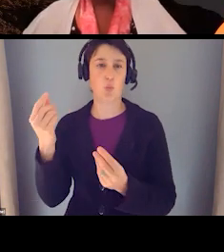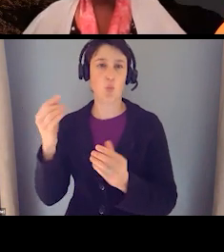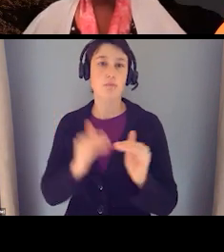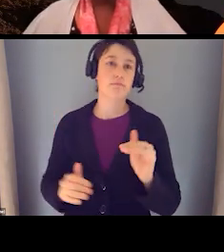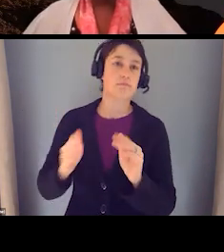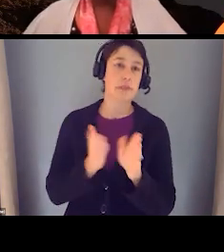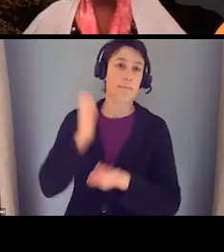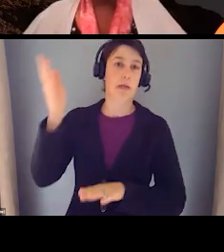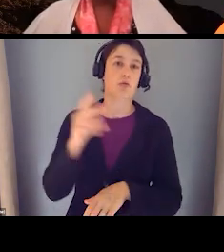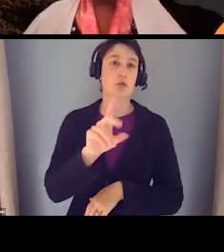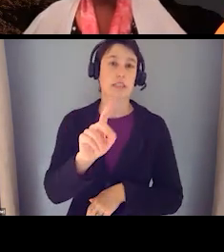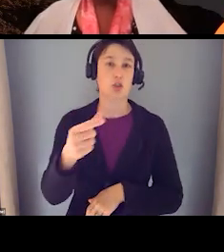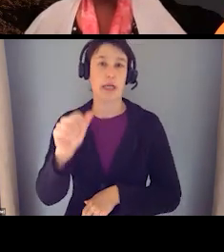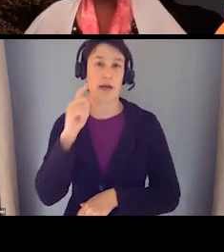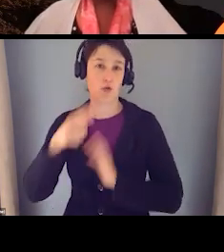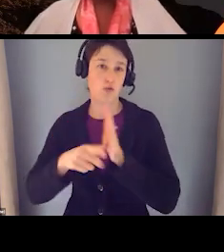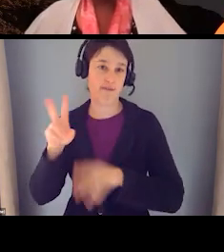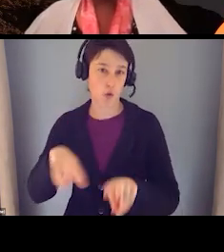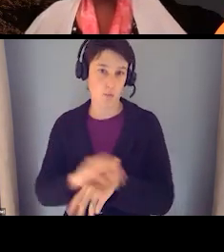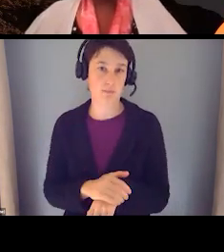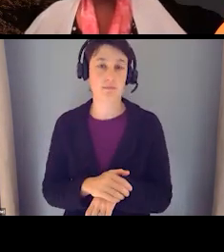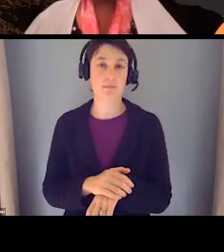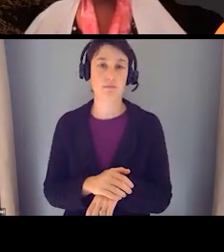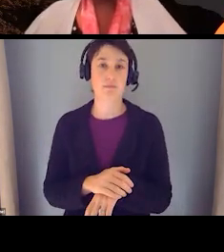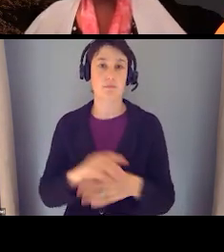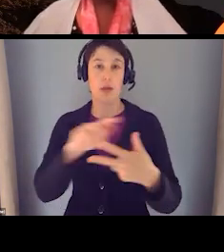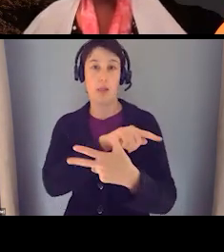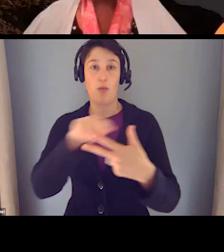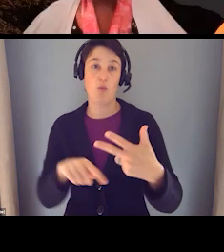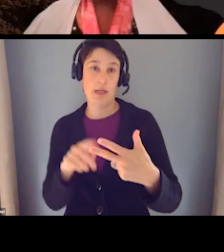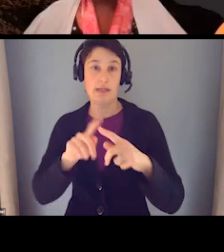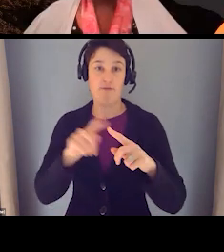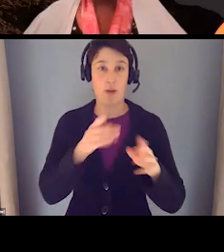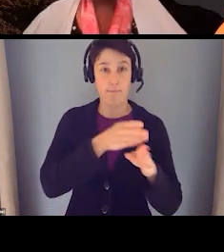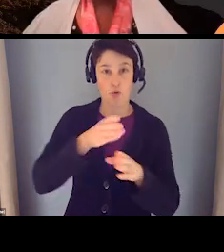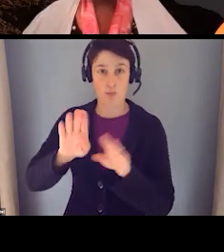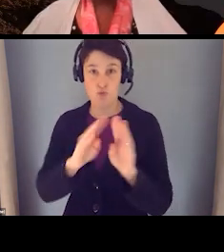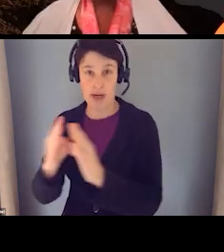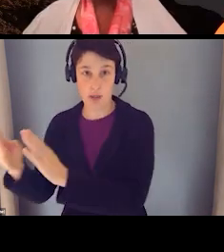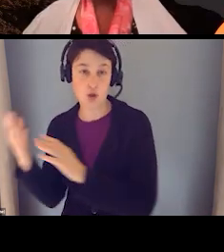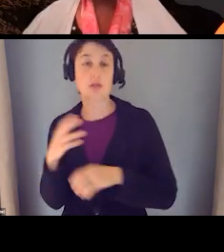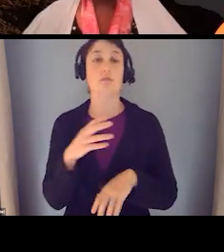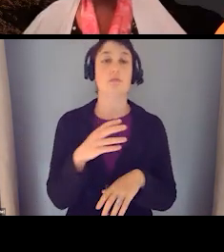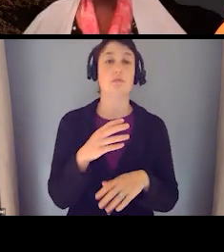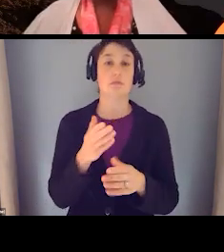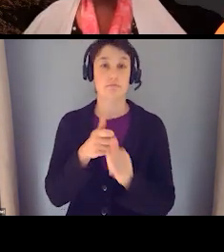And these are the various three branches that we have. Whatever proposal your is presented to,